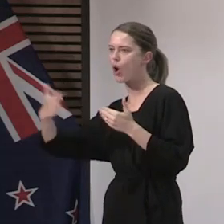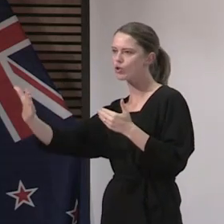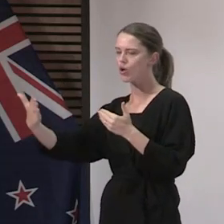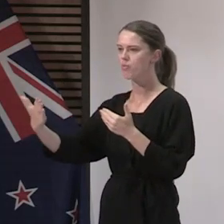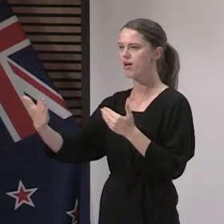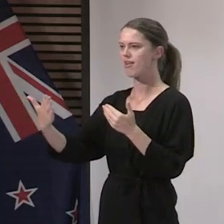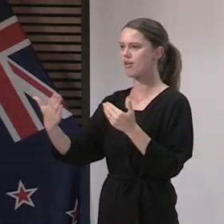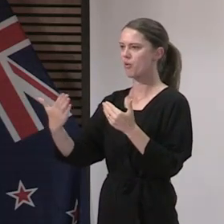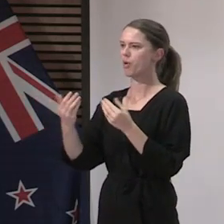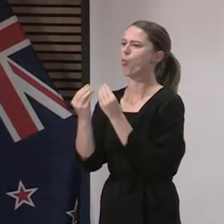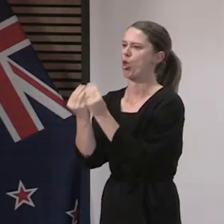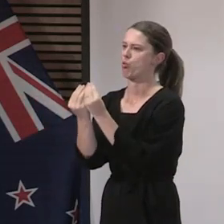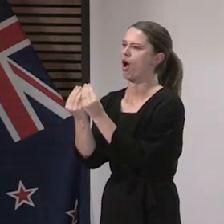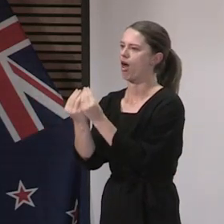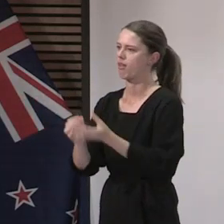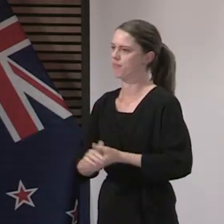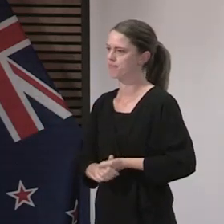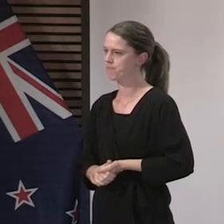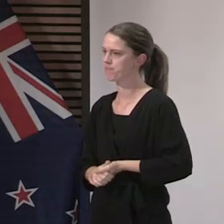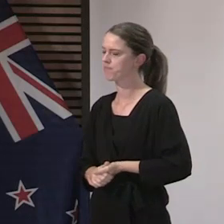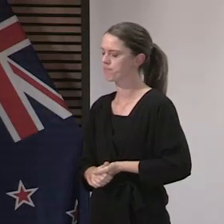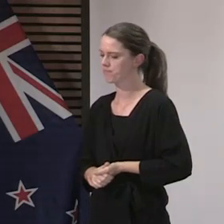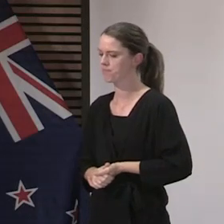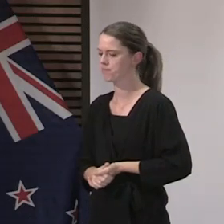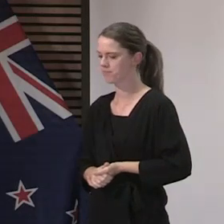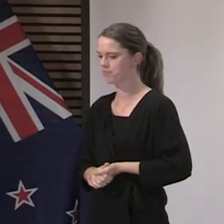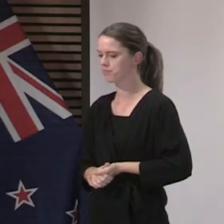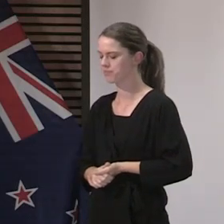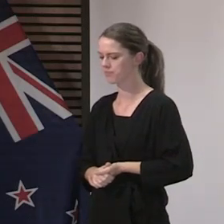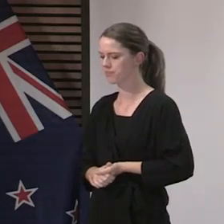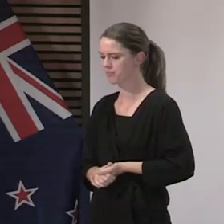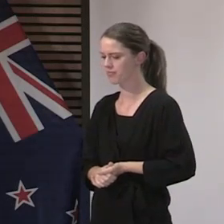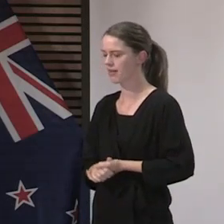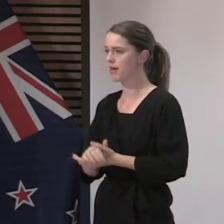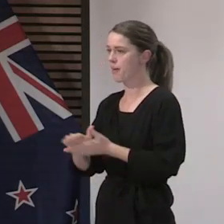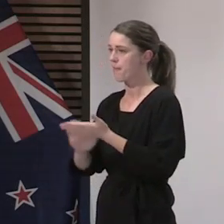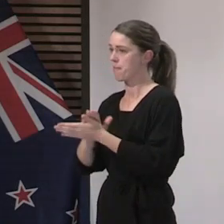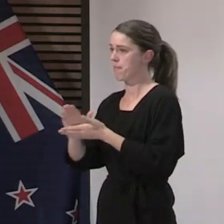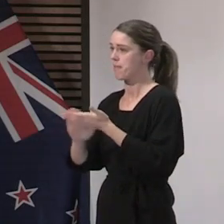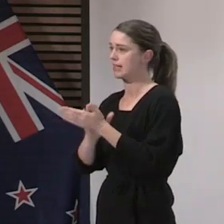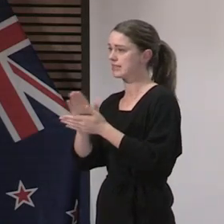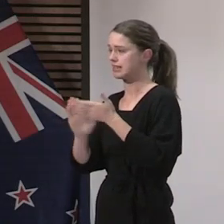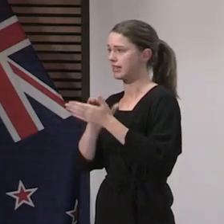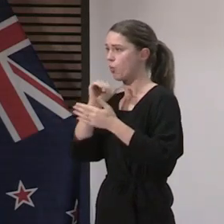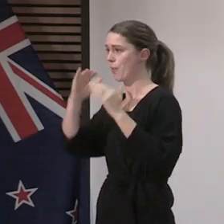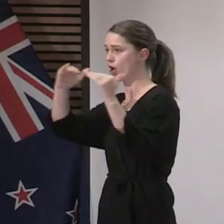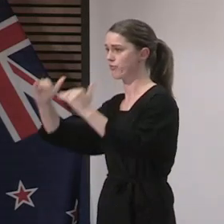days, but gives us much greater long-term health and economic returns down the